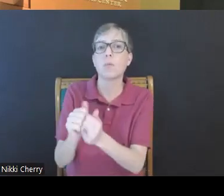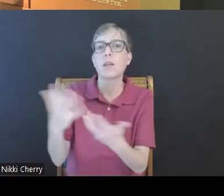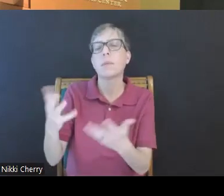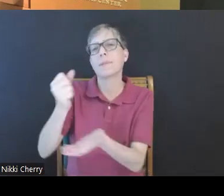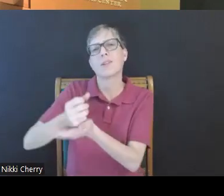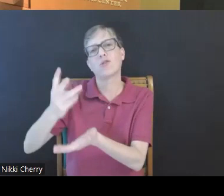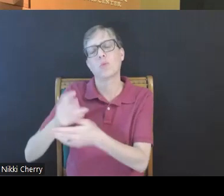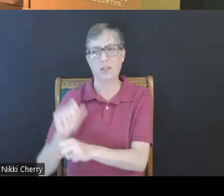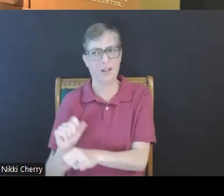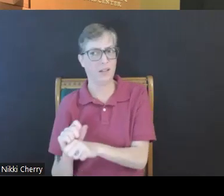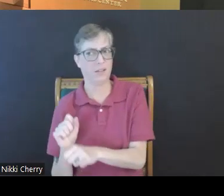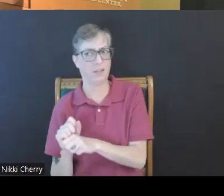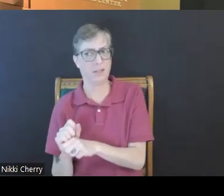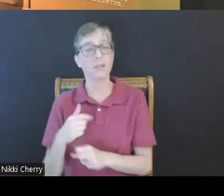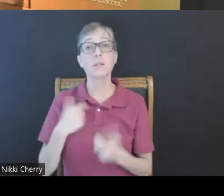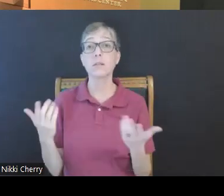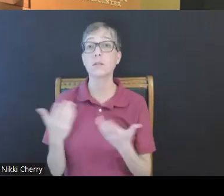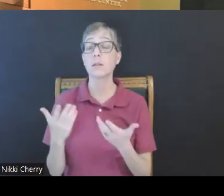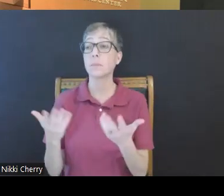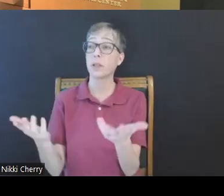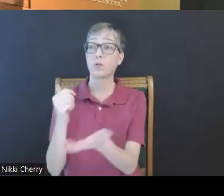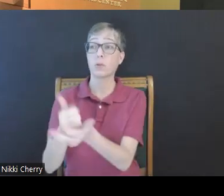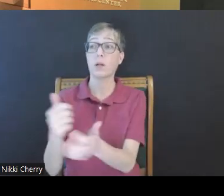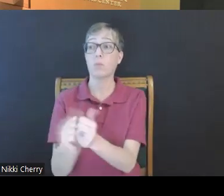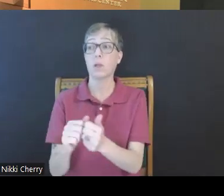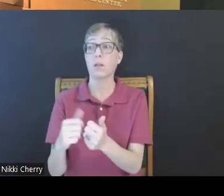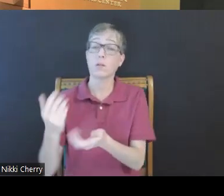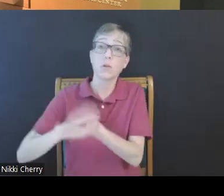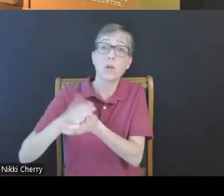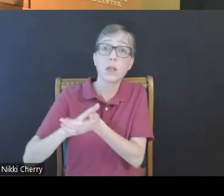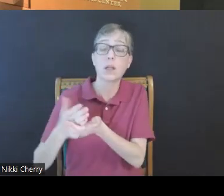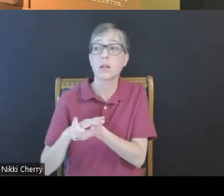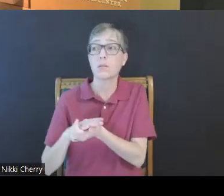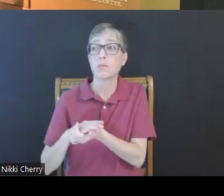I'm here to help you with you know uh cooking a meal and we said to those you're already in the